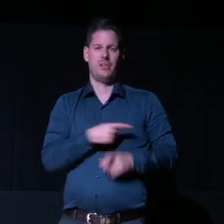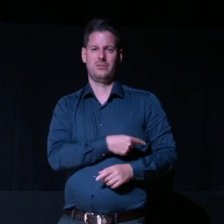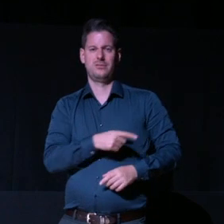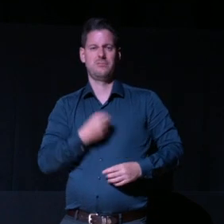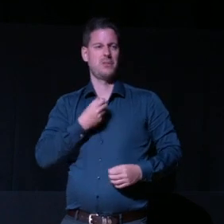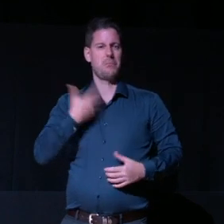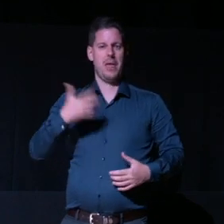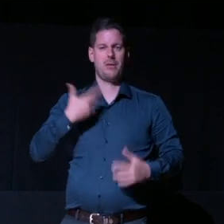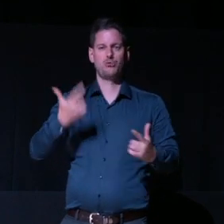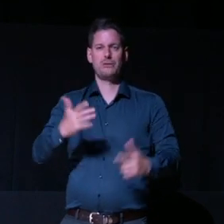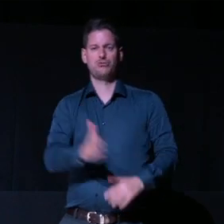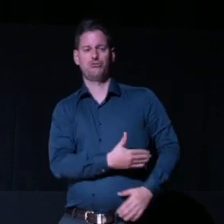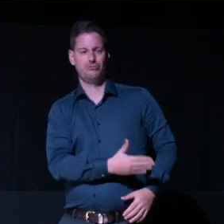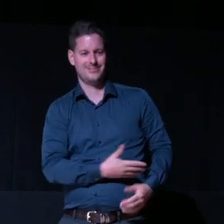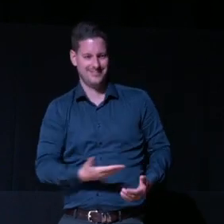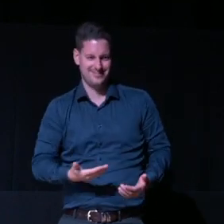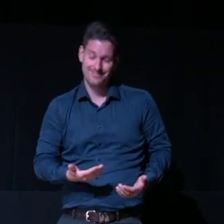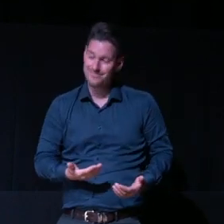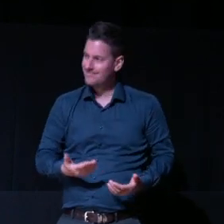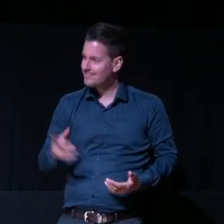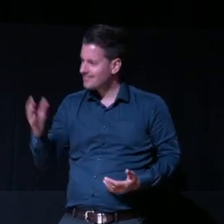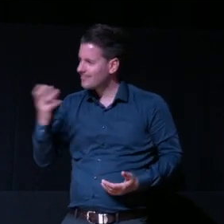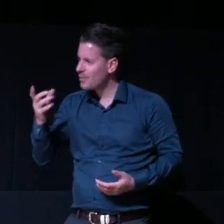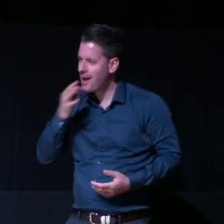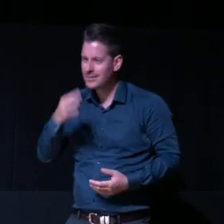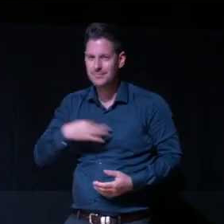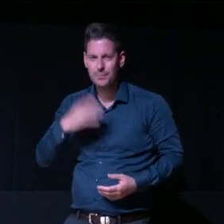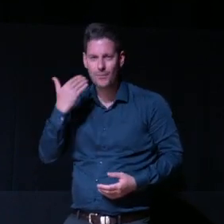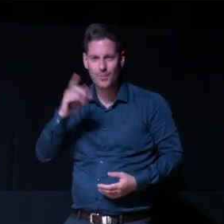Yeah what was the question again? I suppose I'm interested